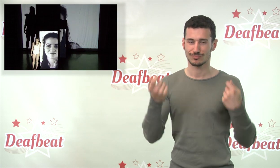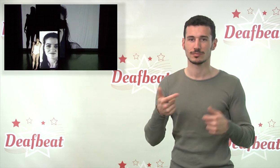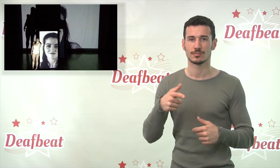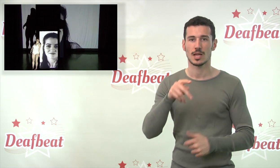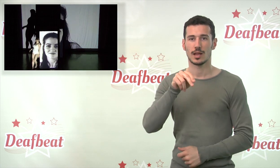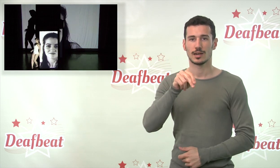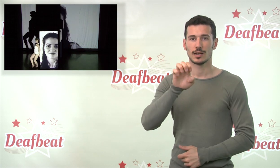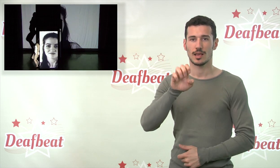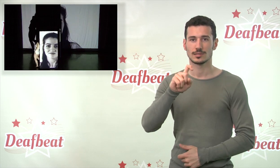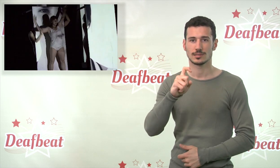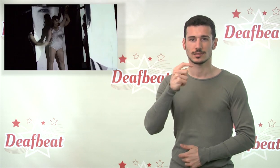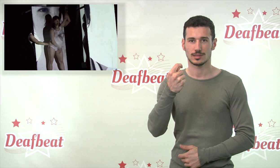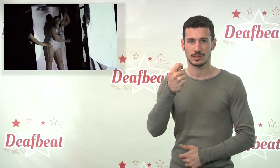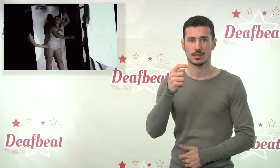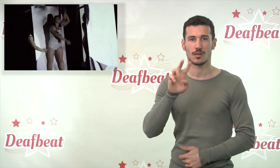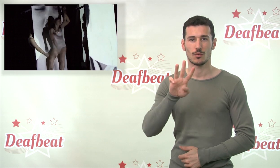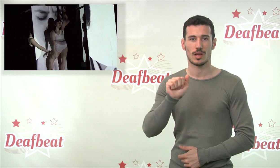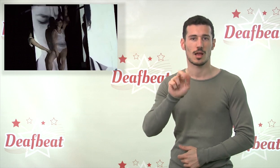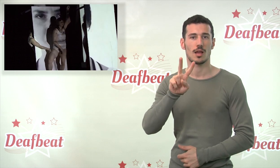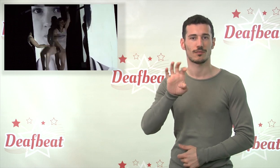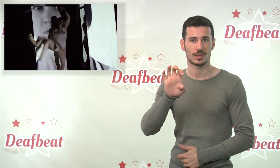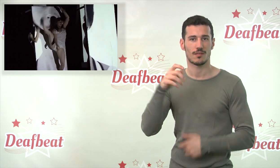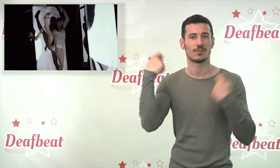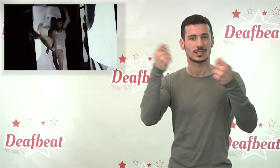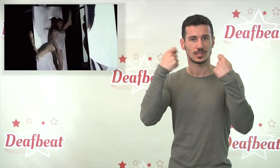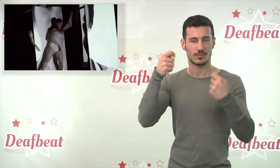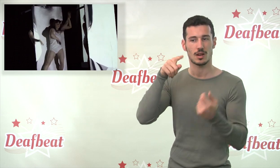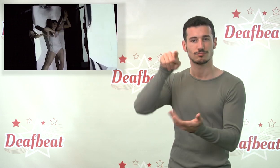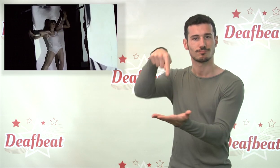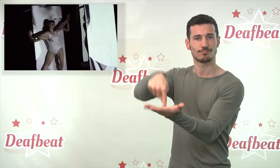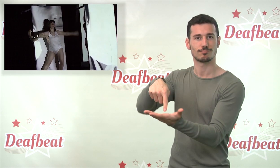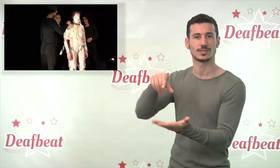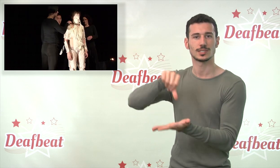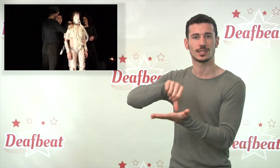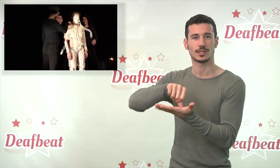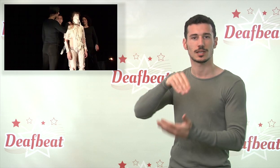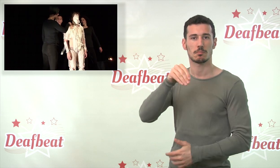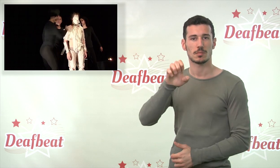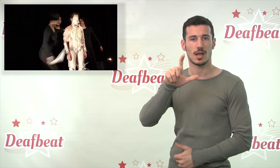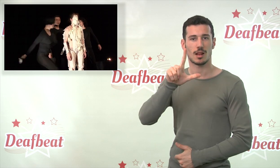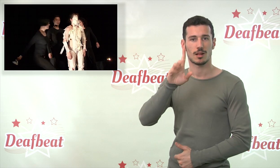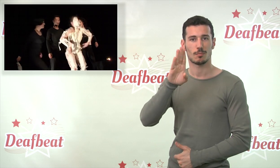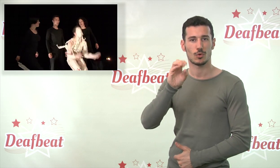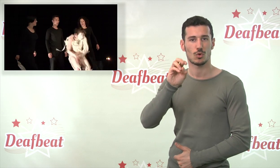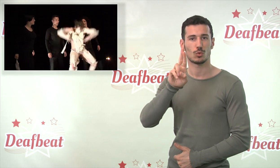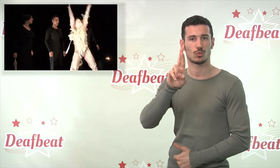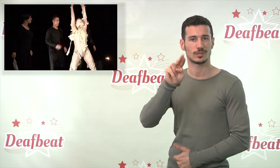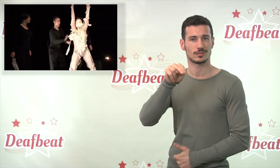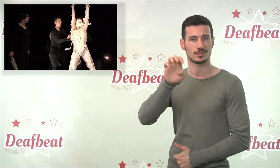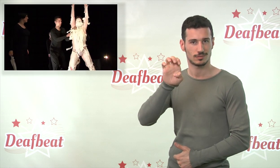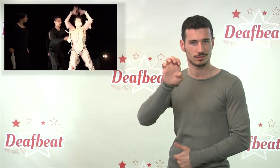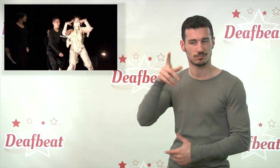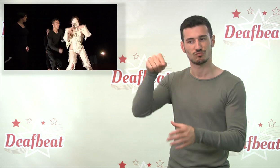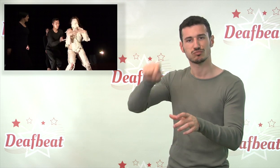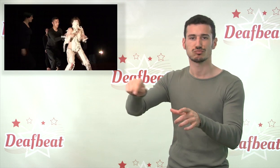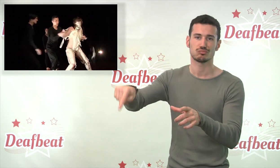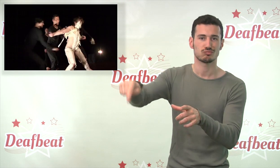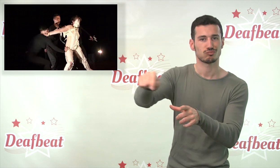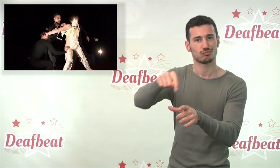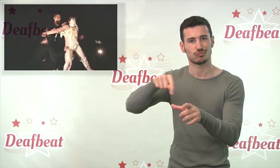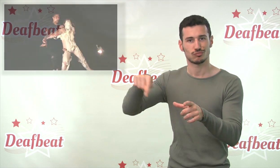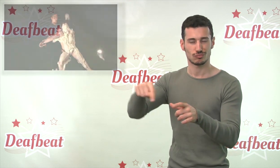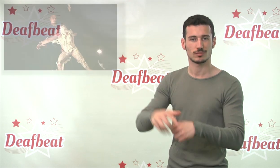Next Wave Festival around Melbourne.